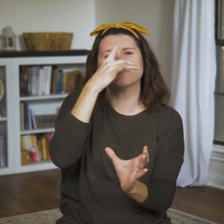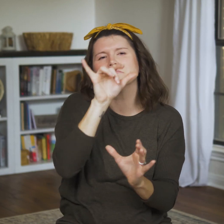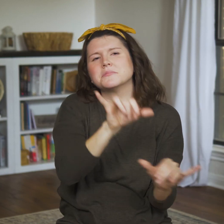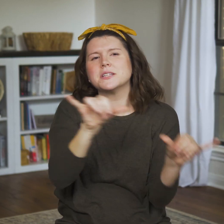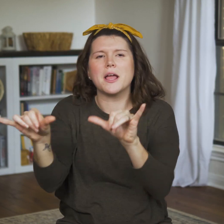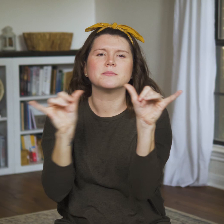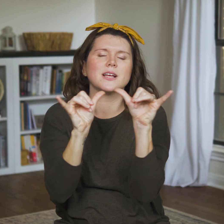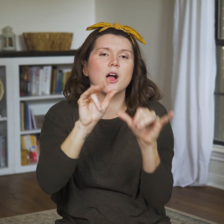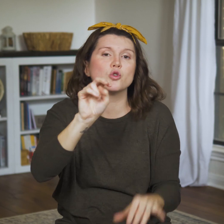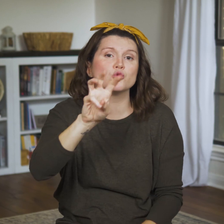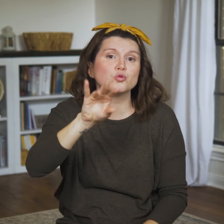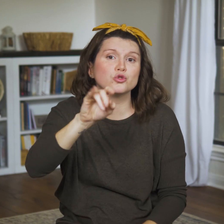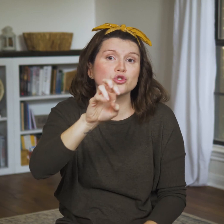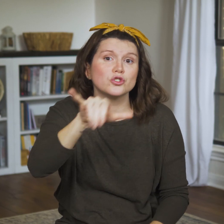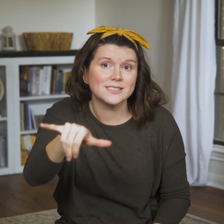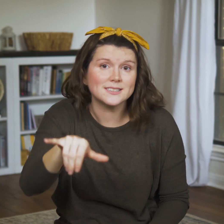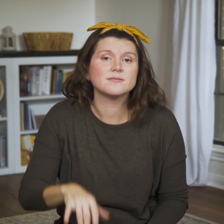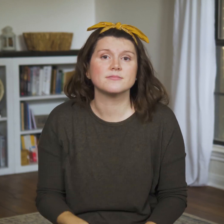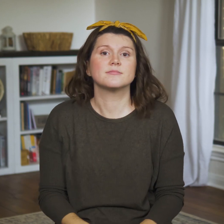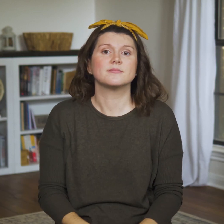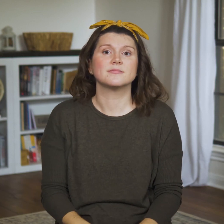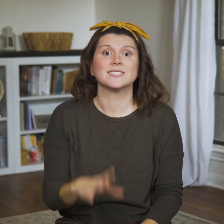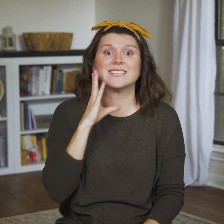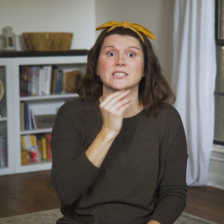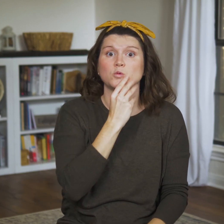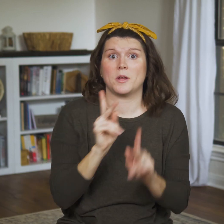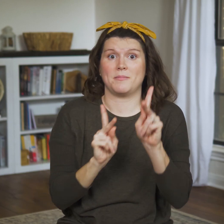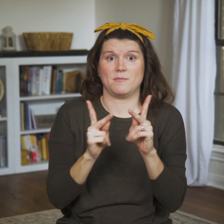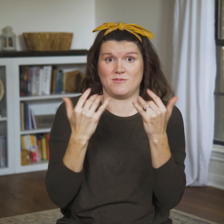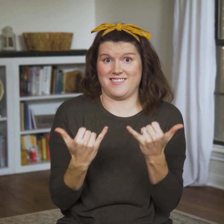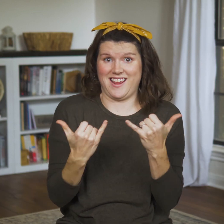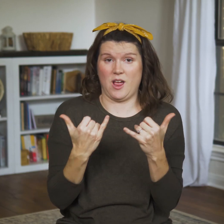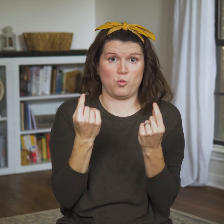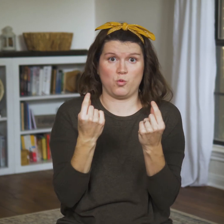so they offer up gold from their plunder